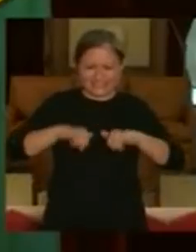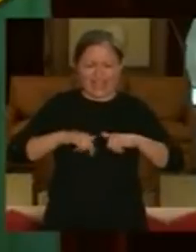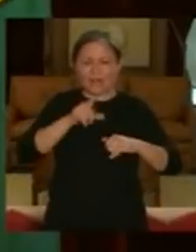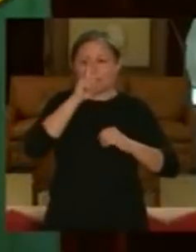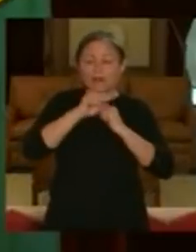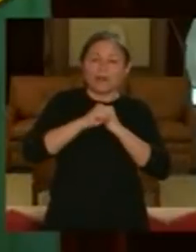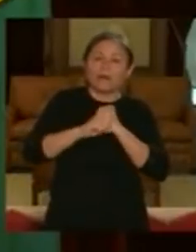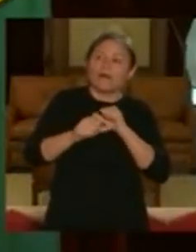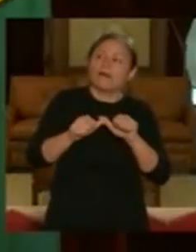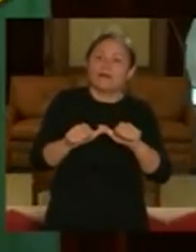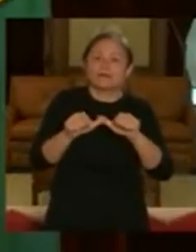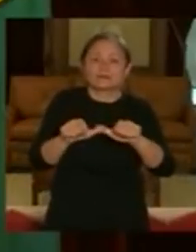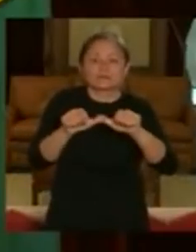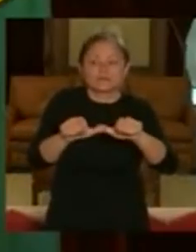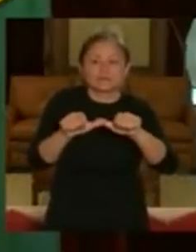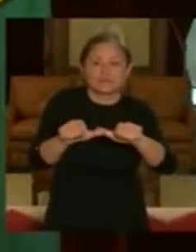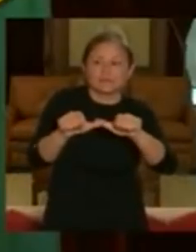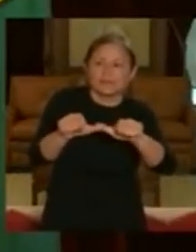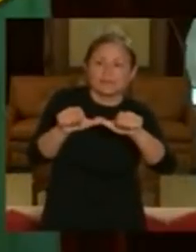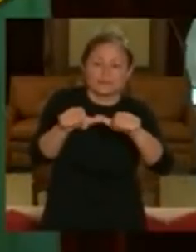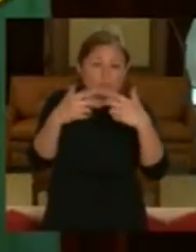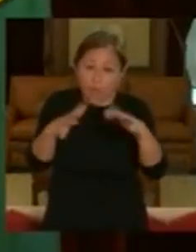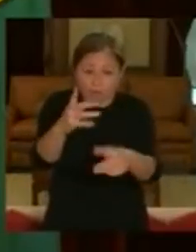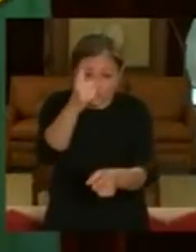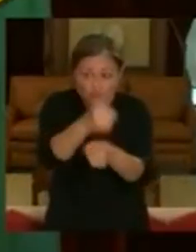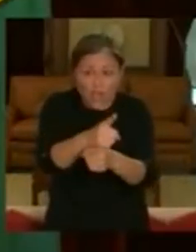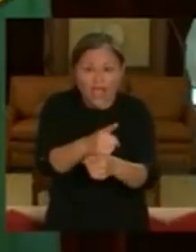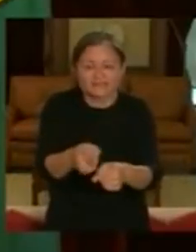TERMS AS WE WANT TO GET BACK TO